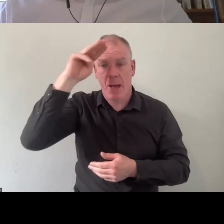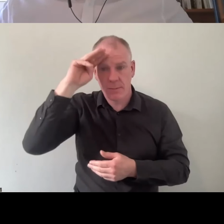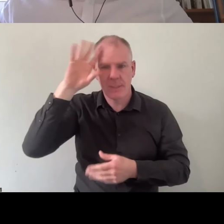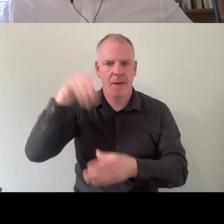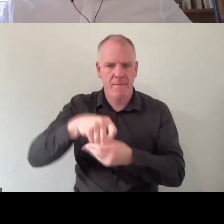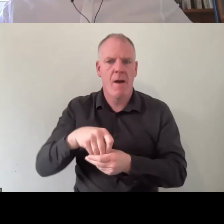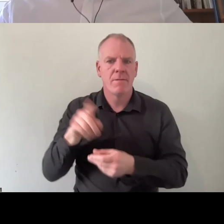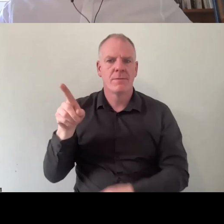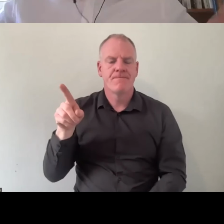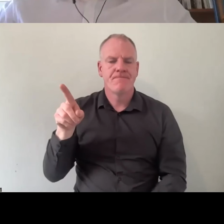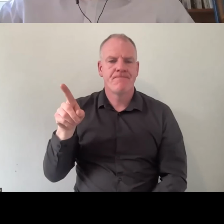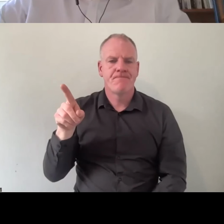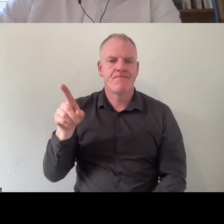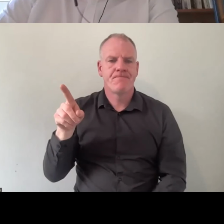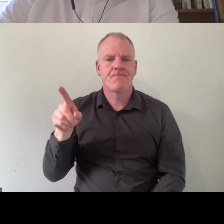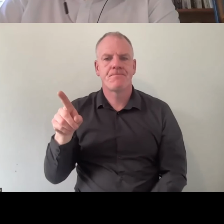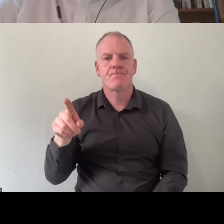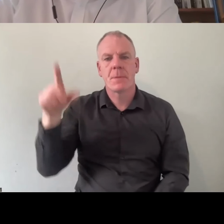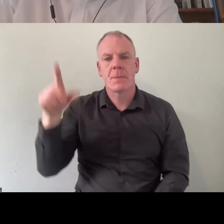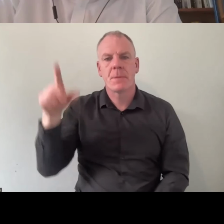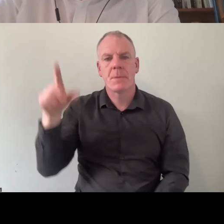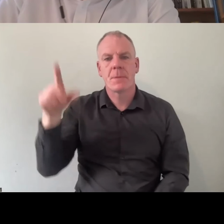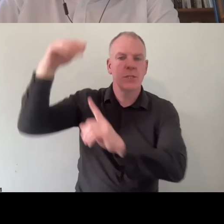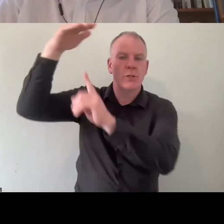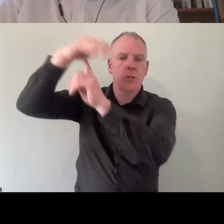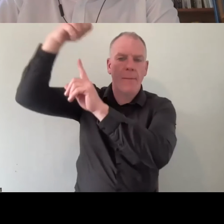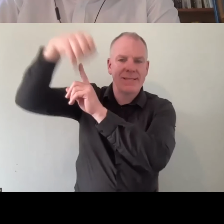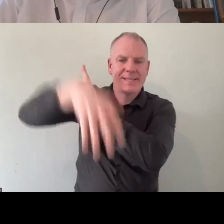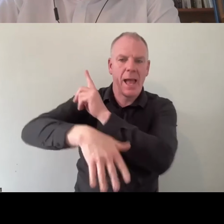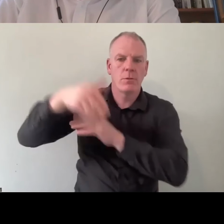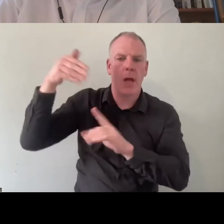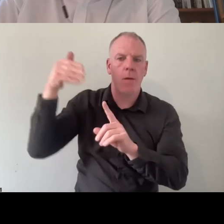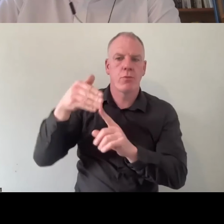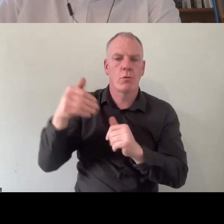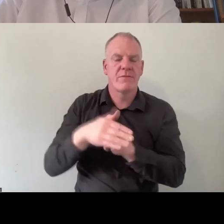So, we call it the top-down approach to accessibility and Universal Design.